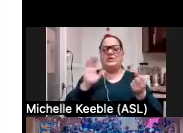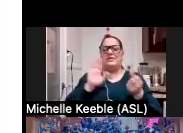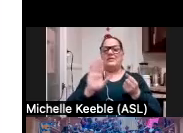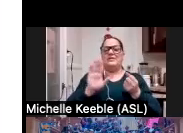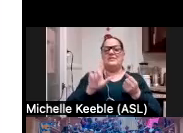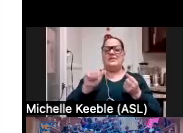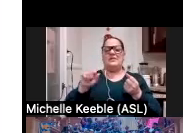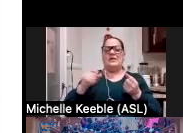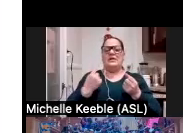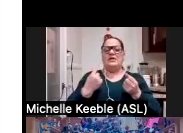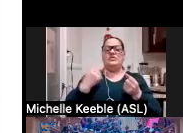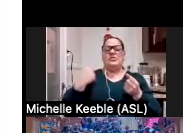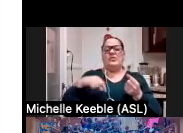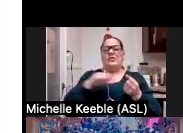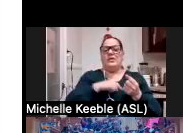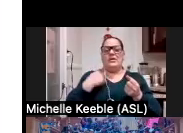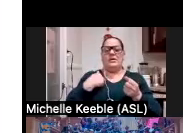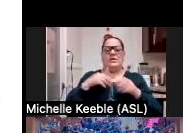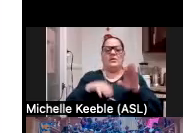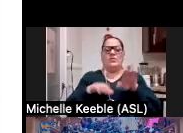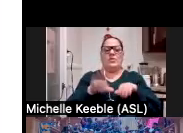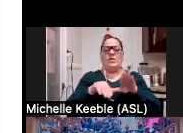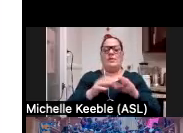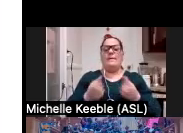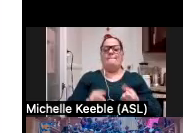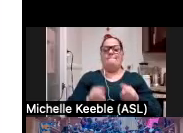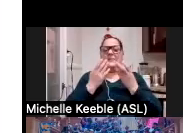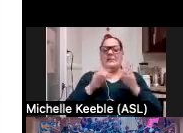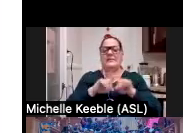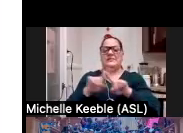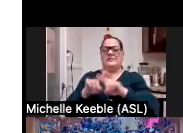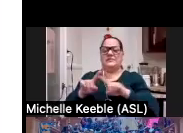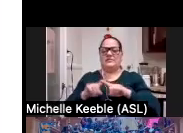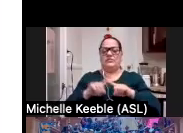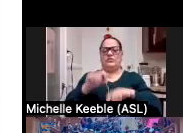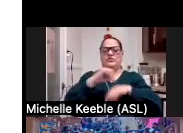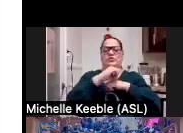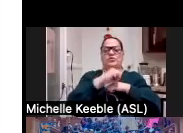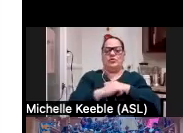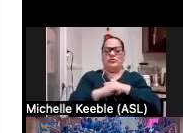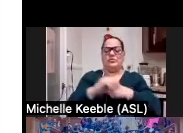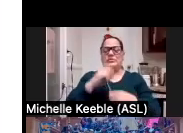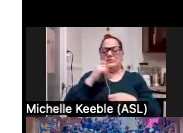uh carry his own weight. He underwent many corrective surgeries and endured painful traction